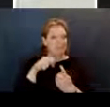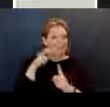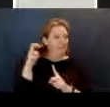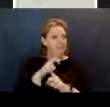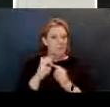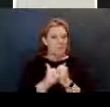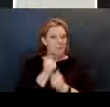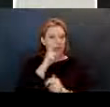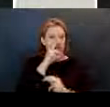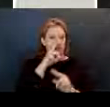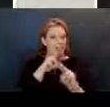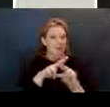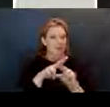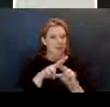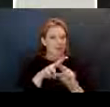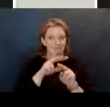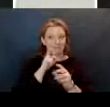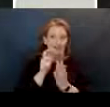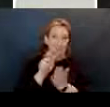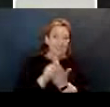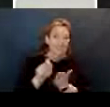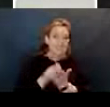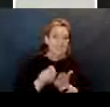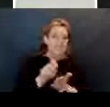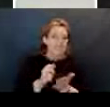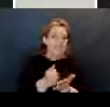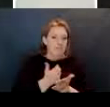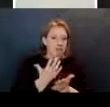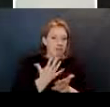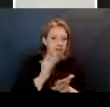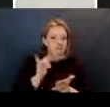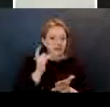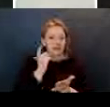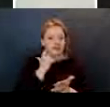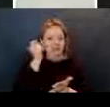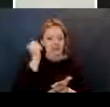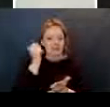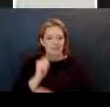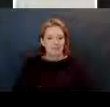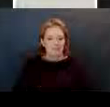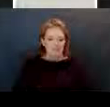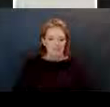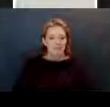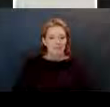Recently, you know, writing poems is usually a chore.